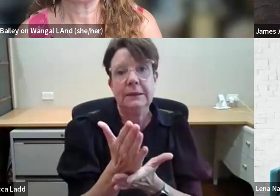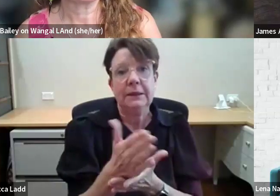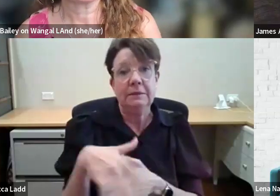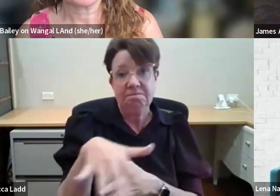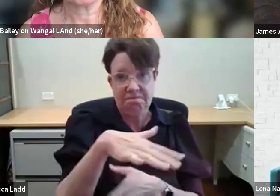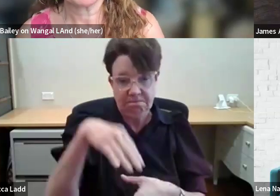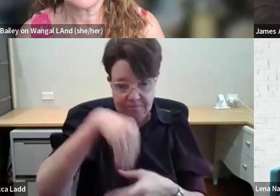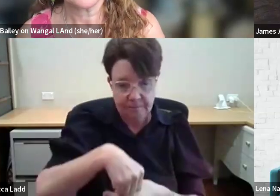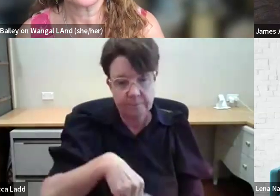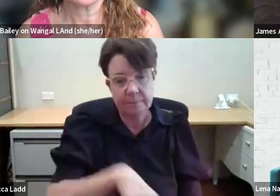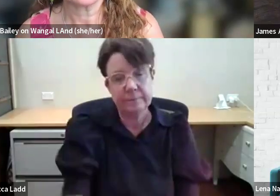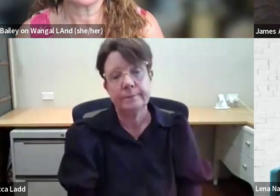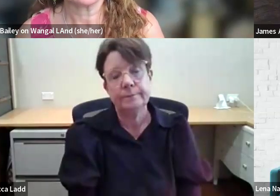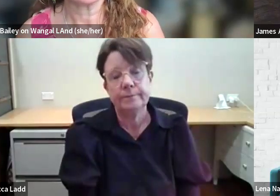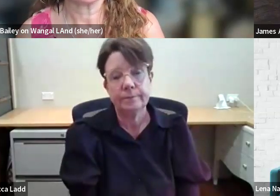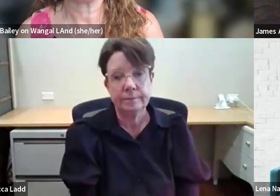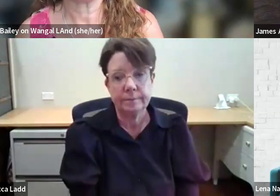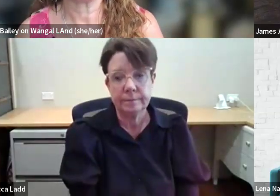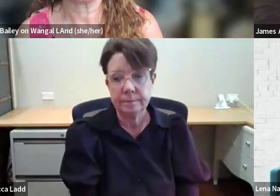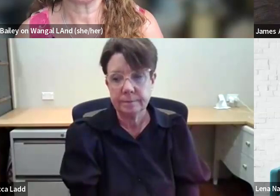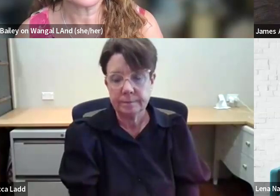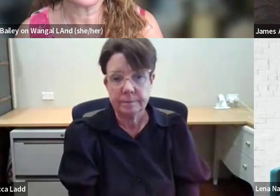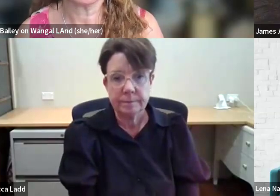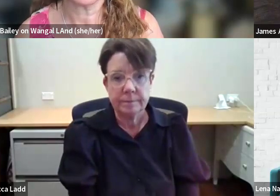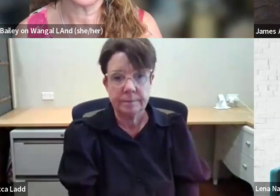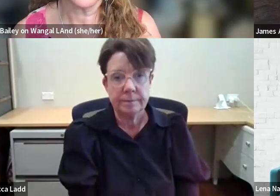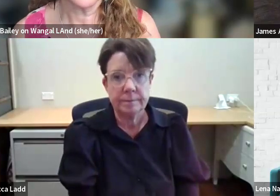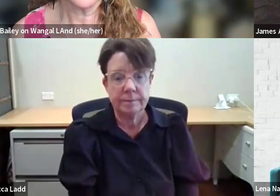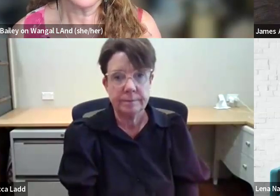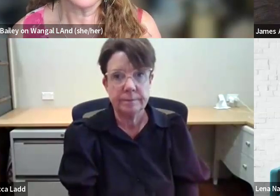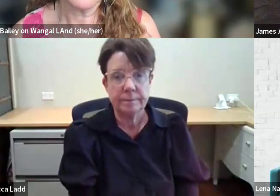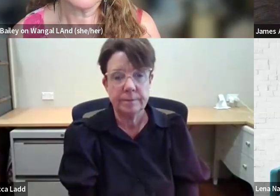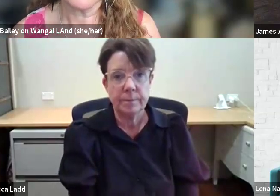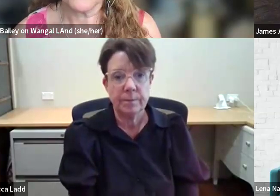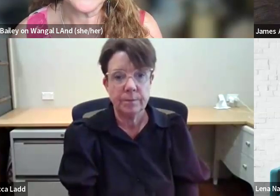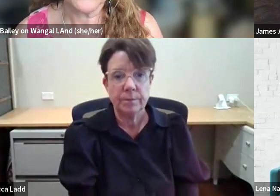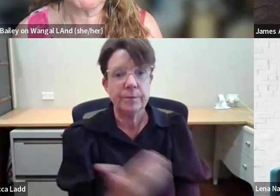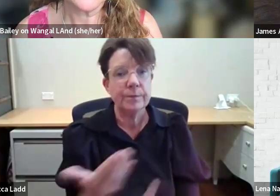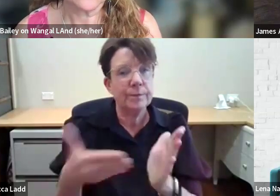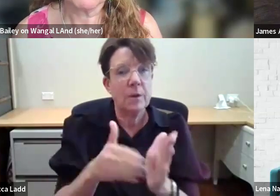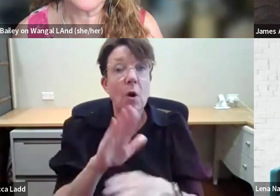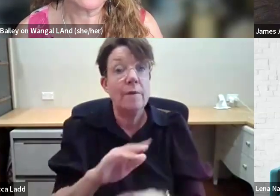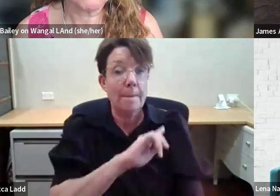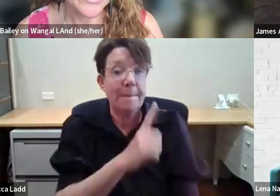but it goes back to the rights of nature, that is an awful and our terrible track record